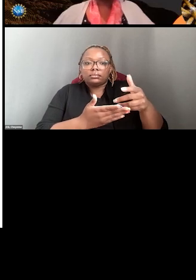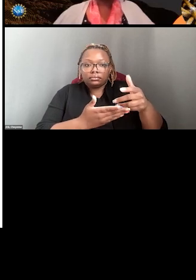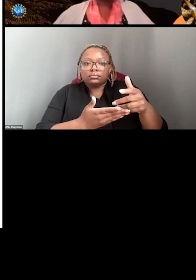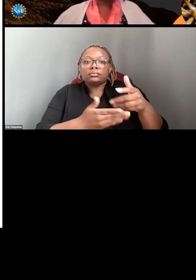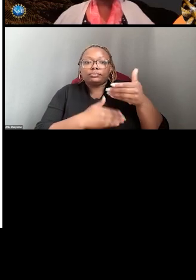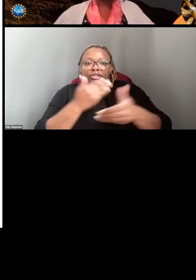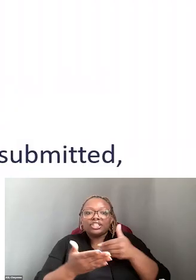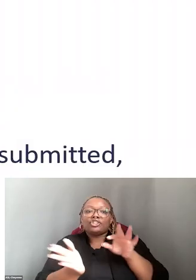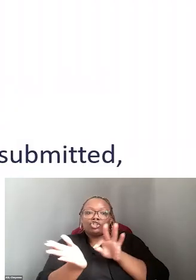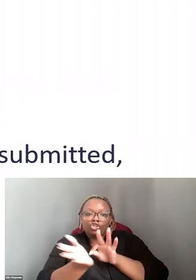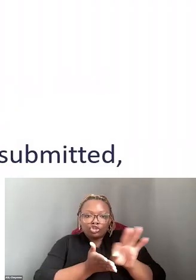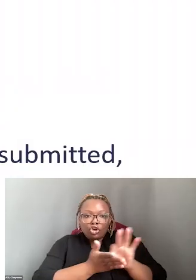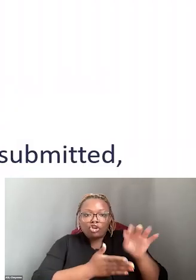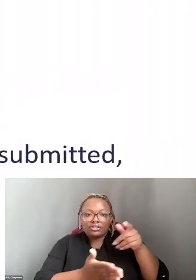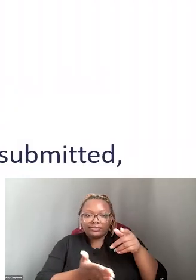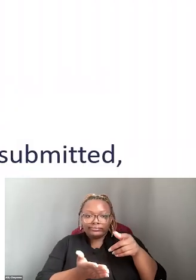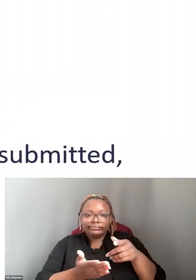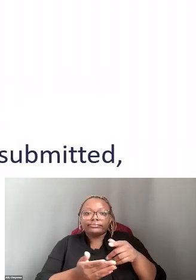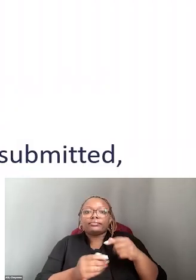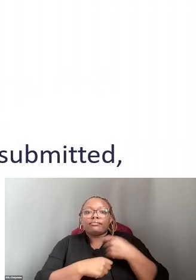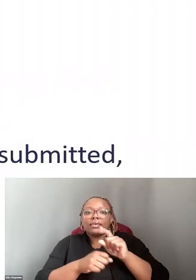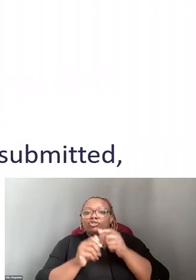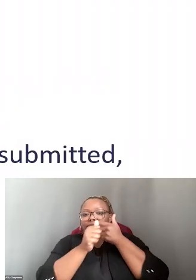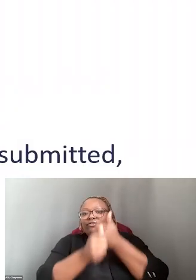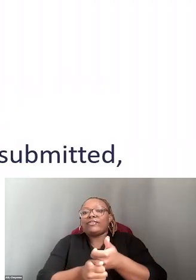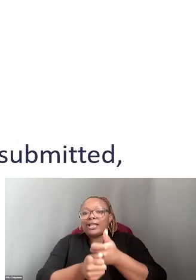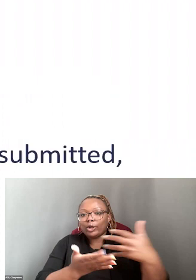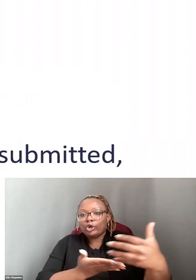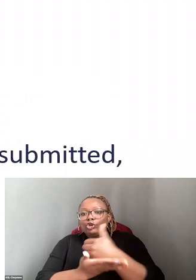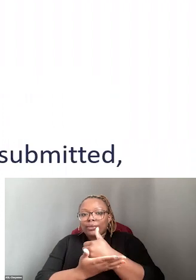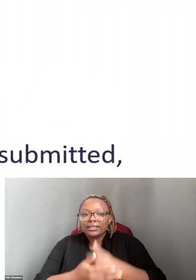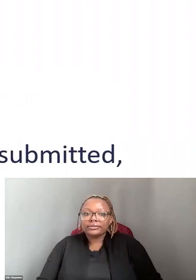Conference proposals and participant costs;